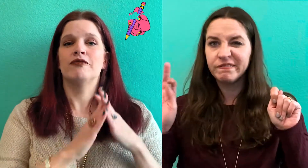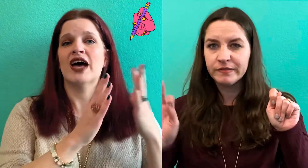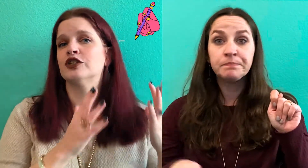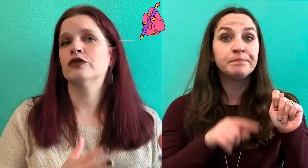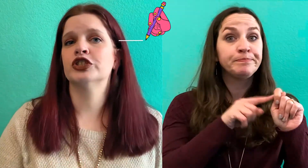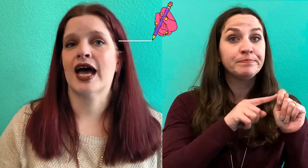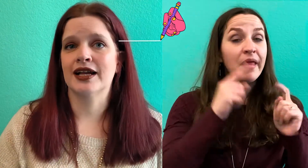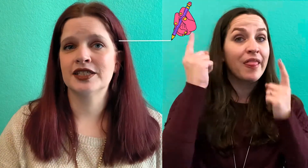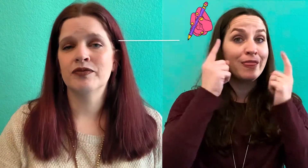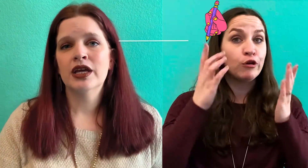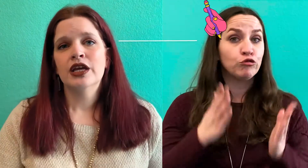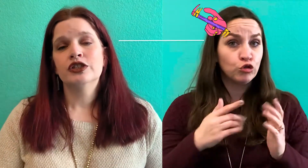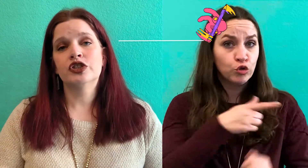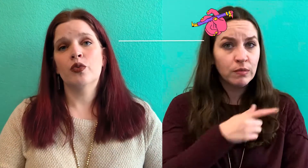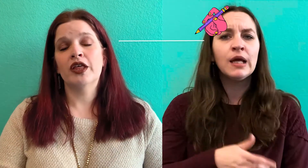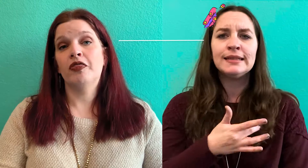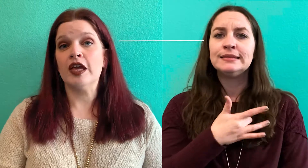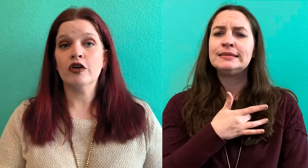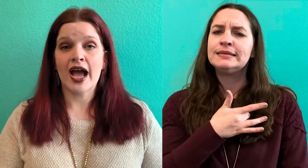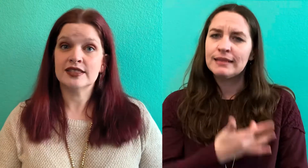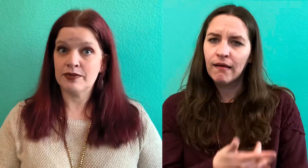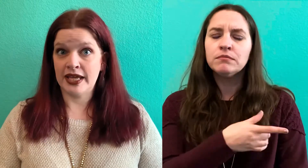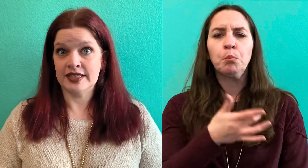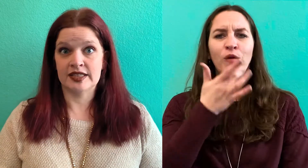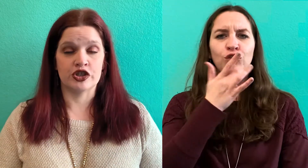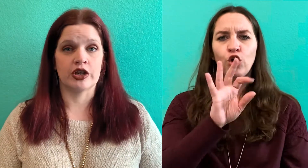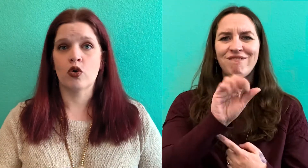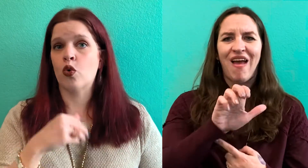'fact over tact'. So when a thinker has to make a decision, or